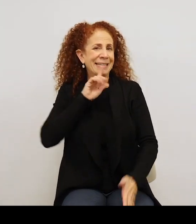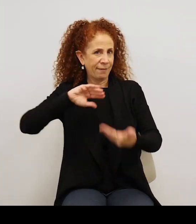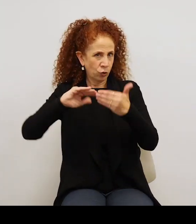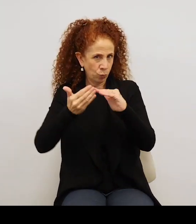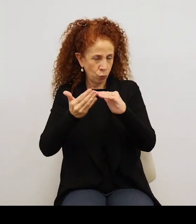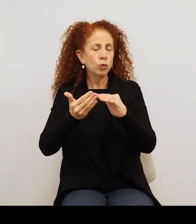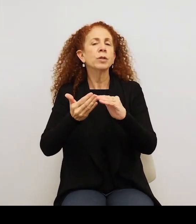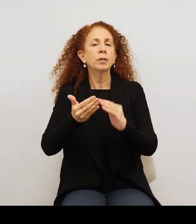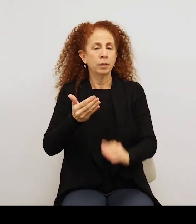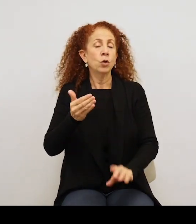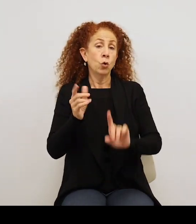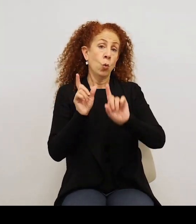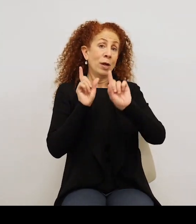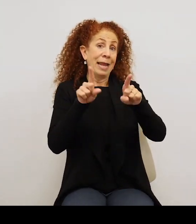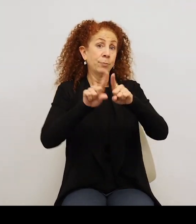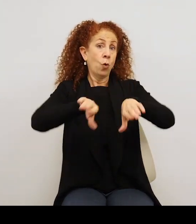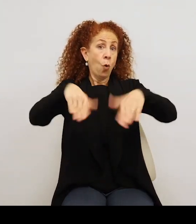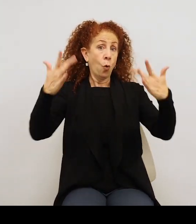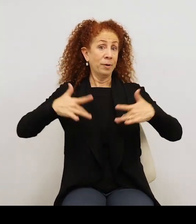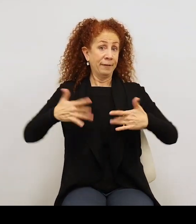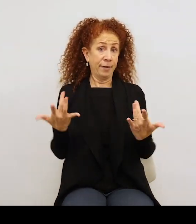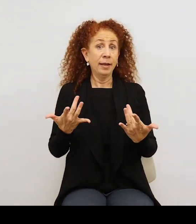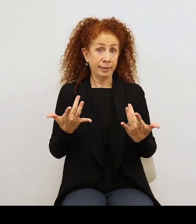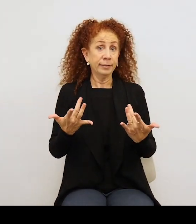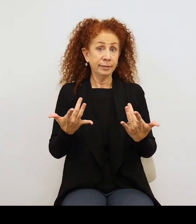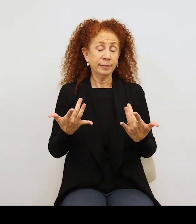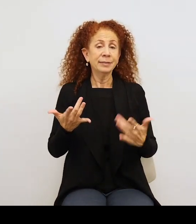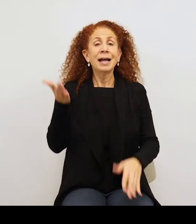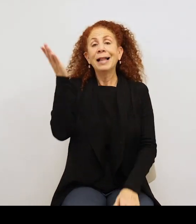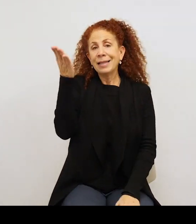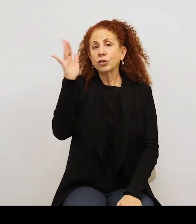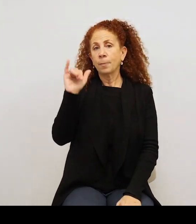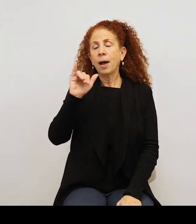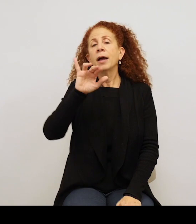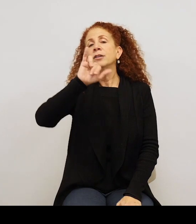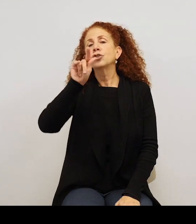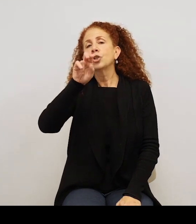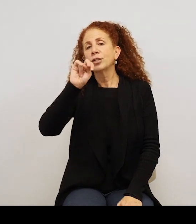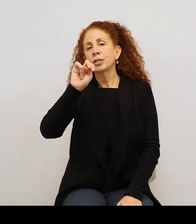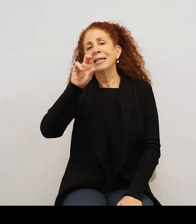who attended the opening event, which was a lecture by Jason De León.